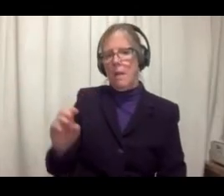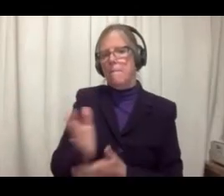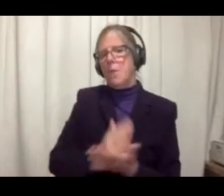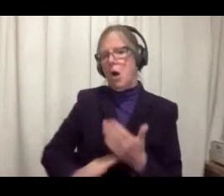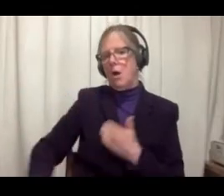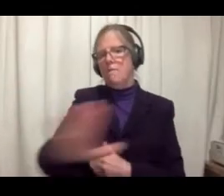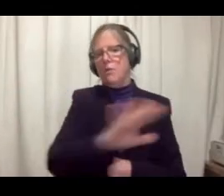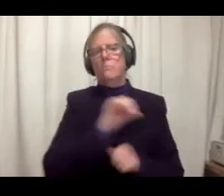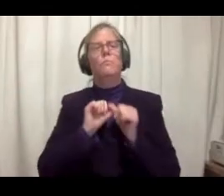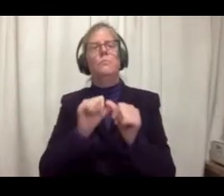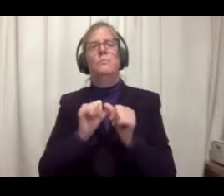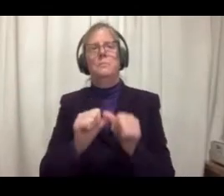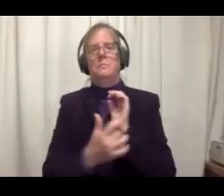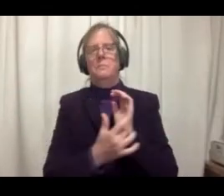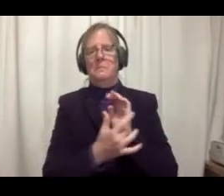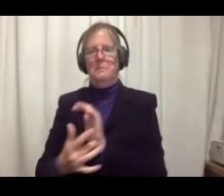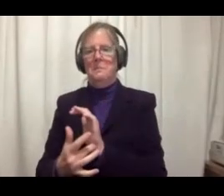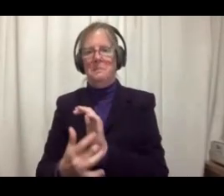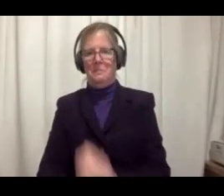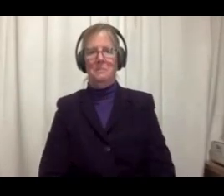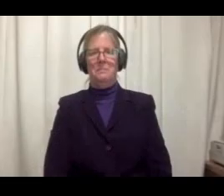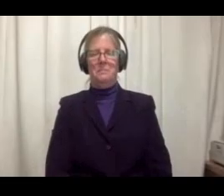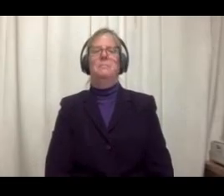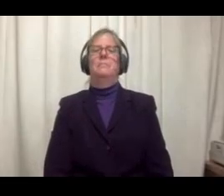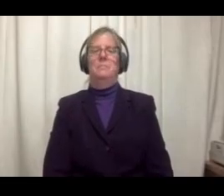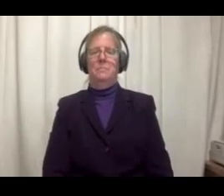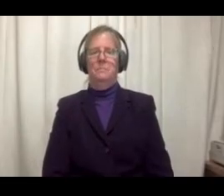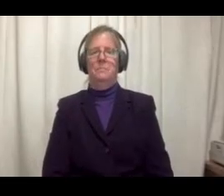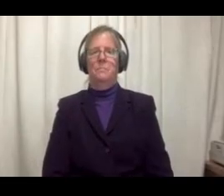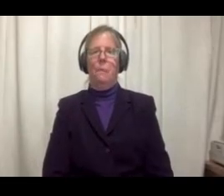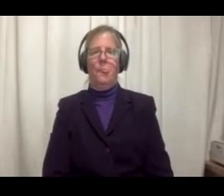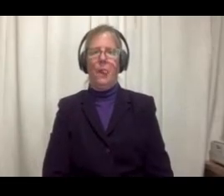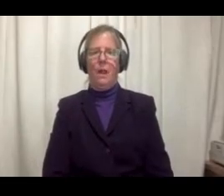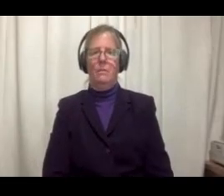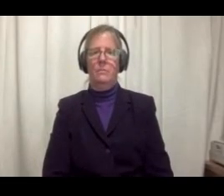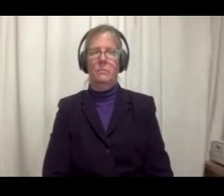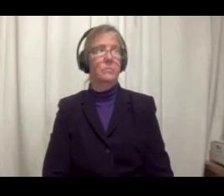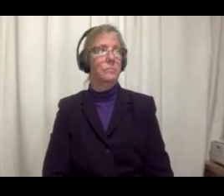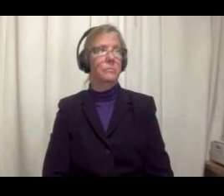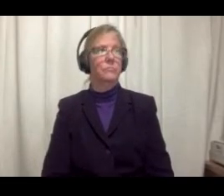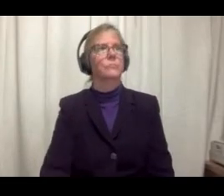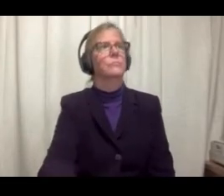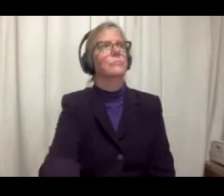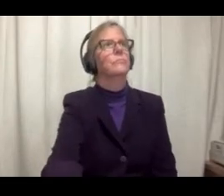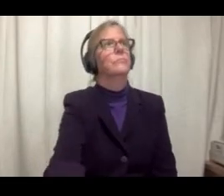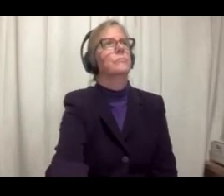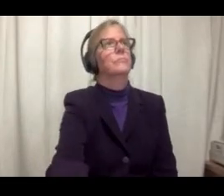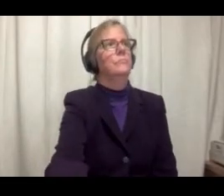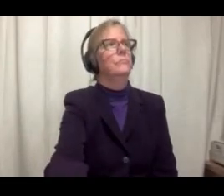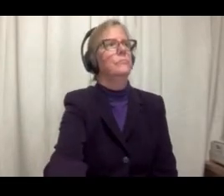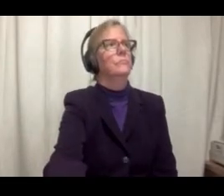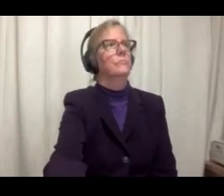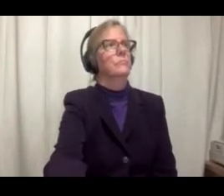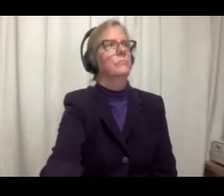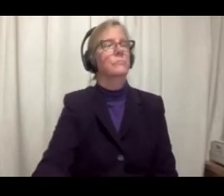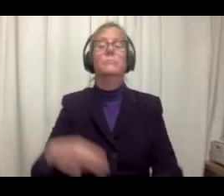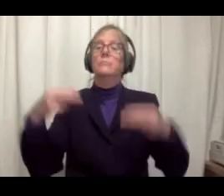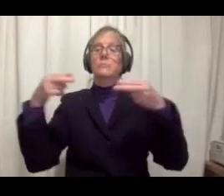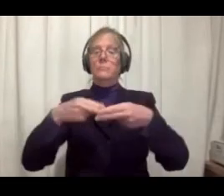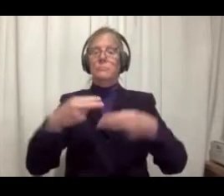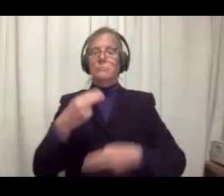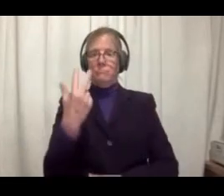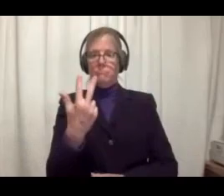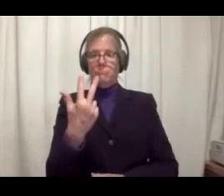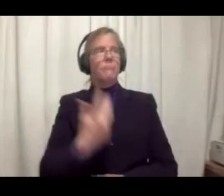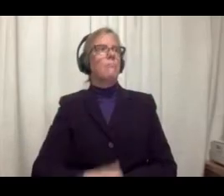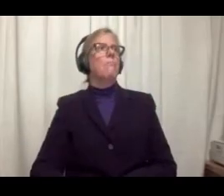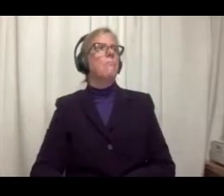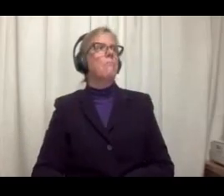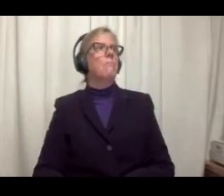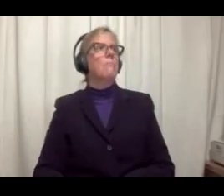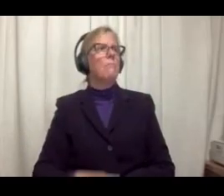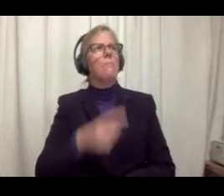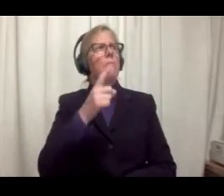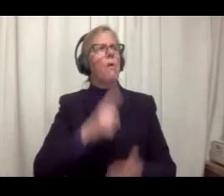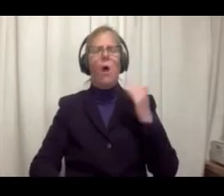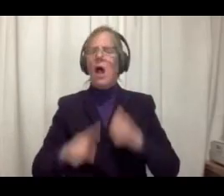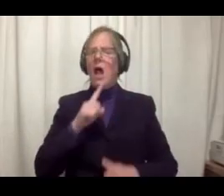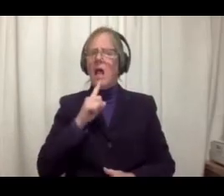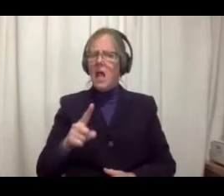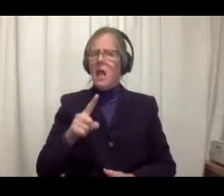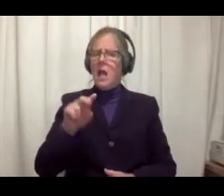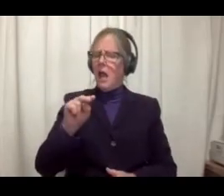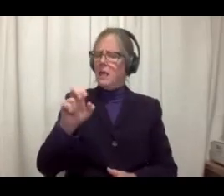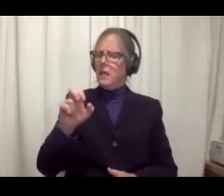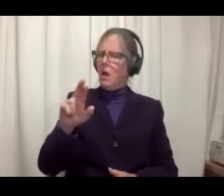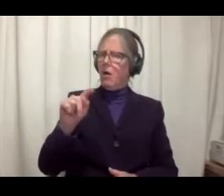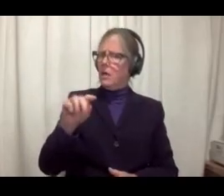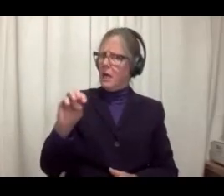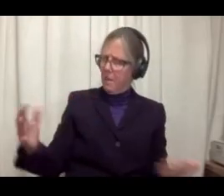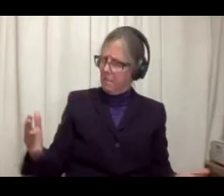Slide 3, What is the NCRTM? Established under Section 15 of the